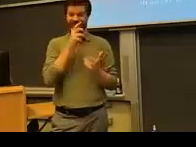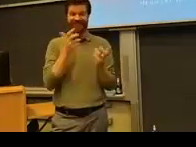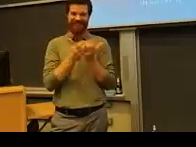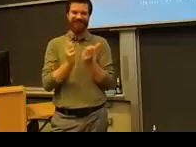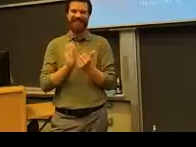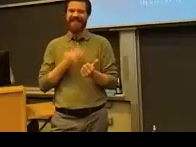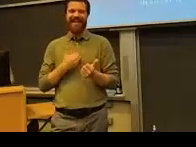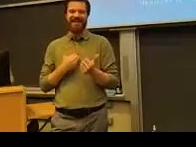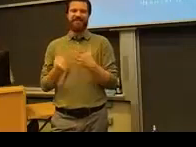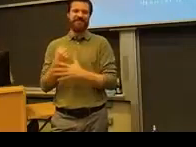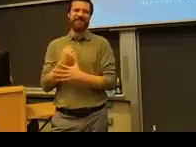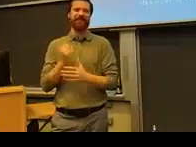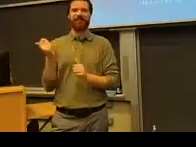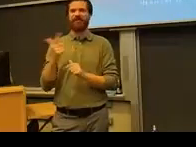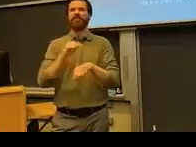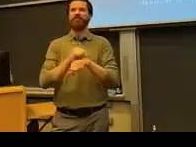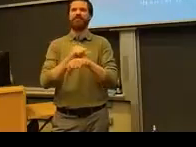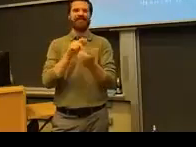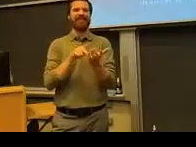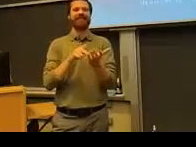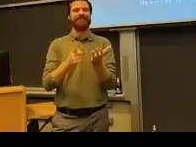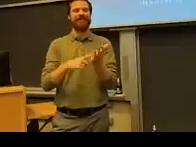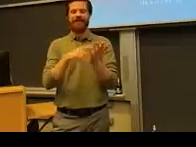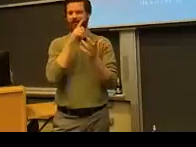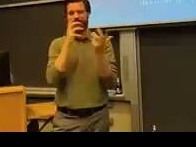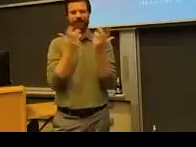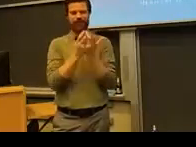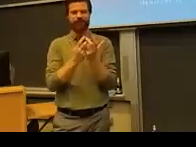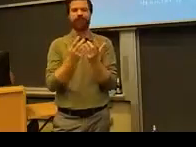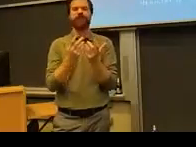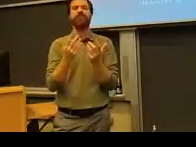Psychiatry um so I think just accentuating hey where can we meet can we meet somewhere in the